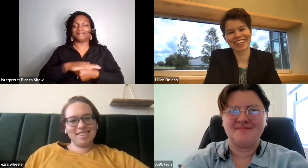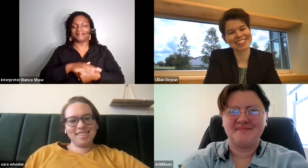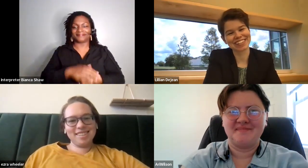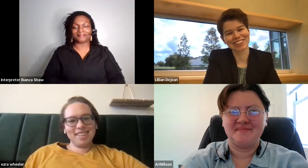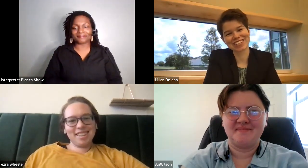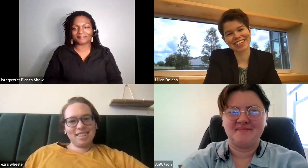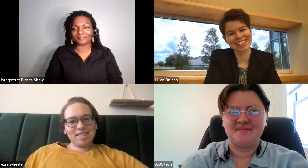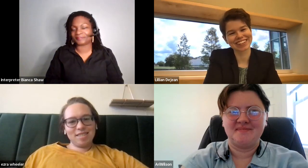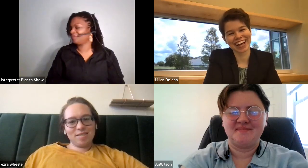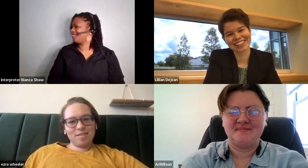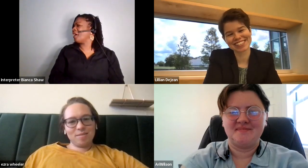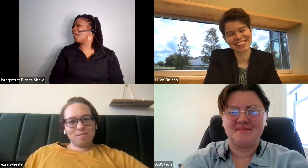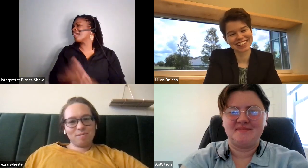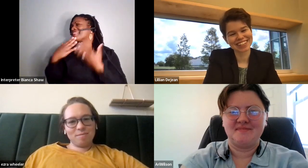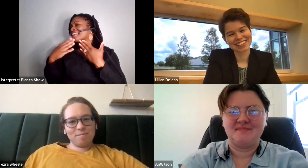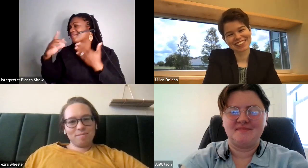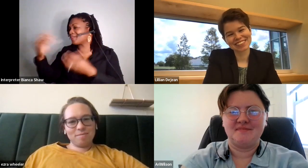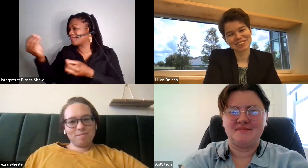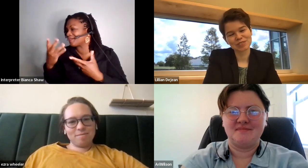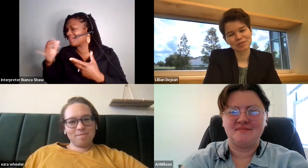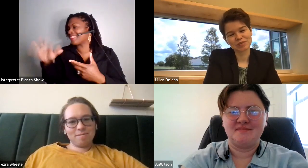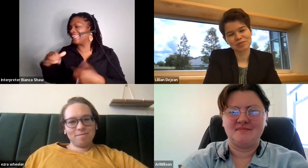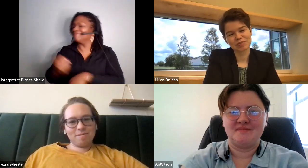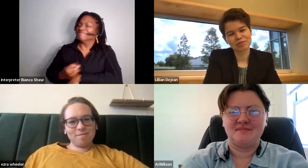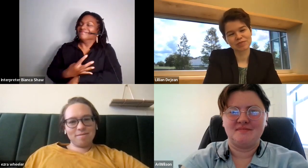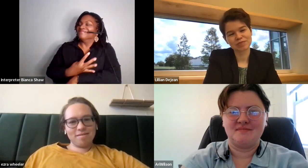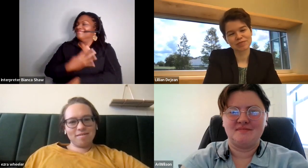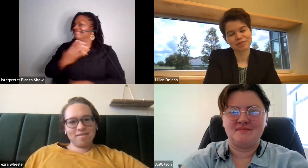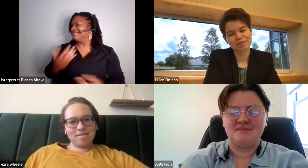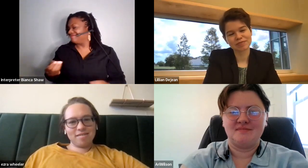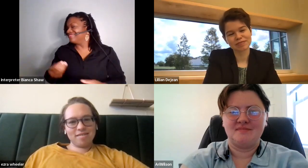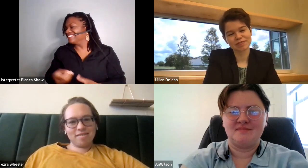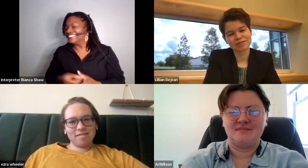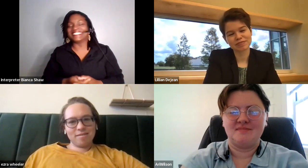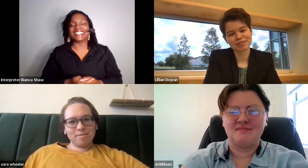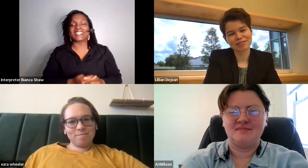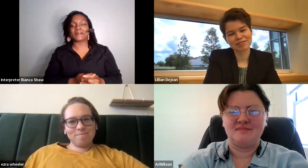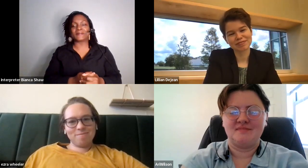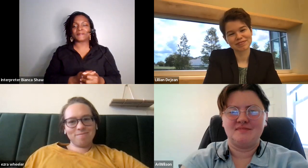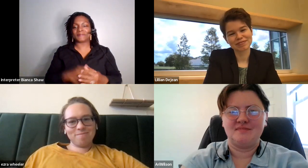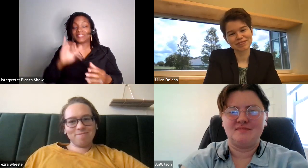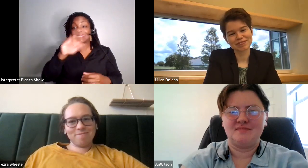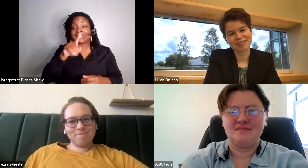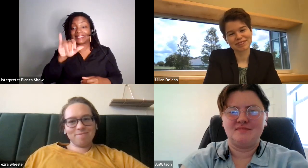Is he? Would you like to go next? I I like that. Thank you so much. I feel empowered by that.